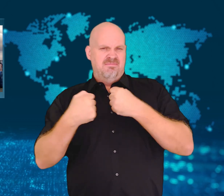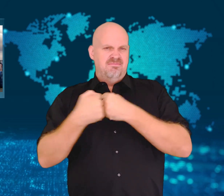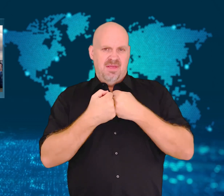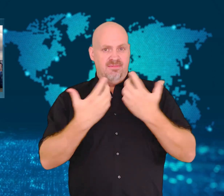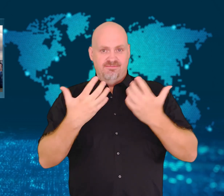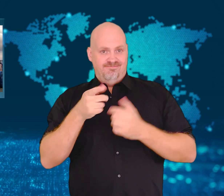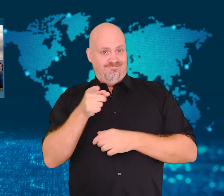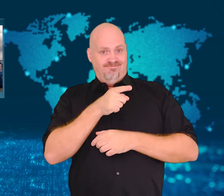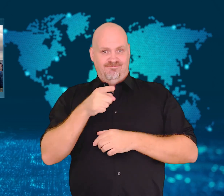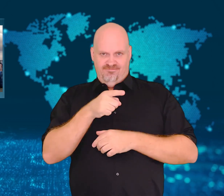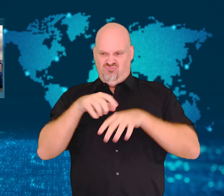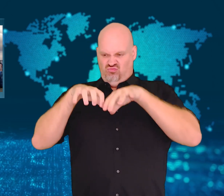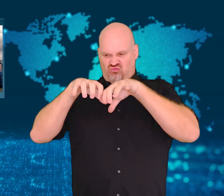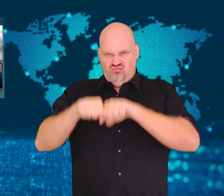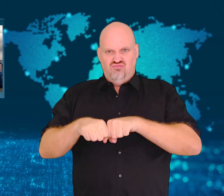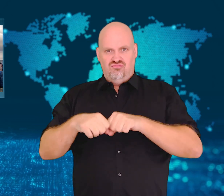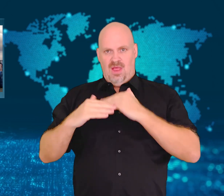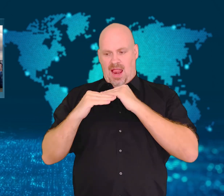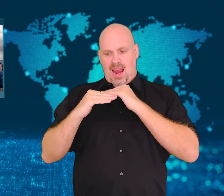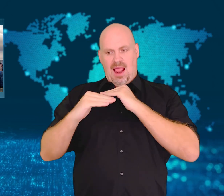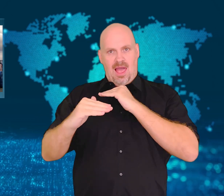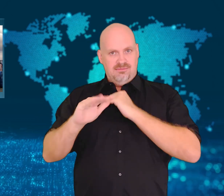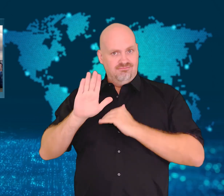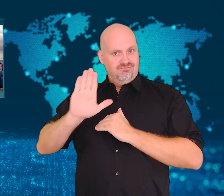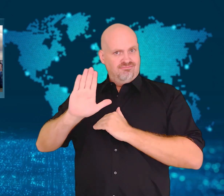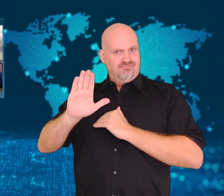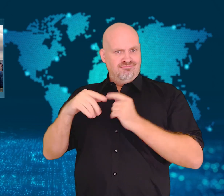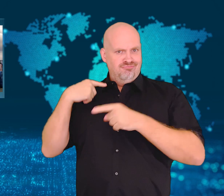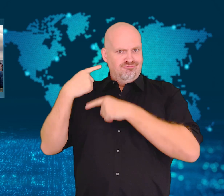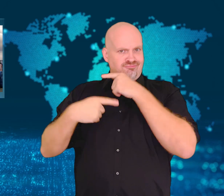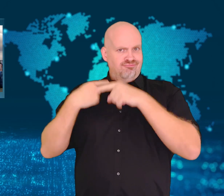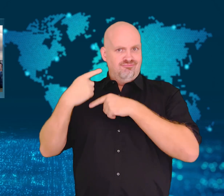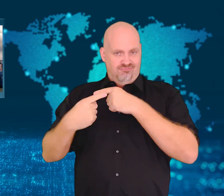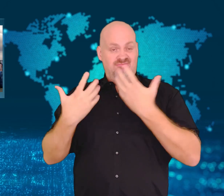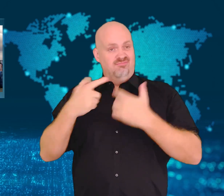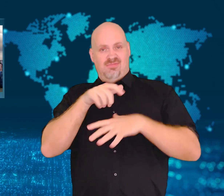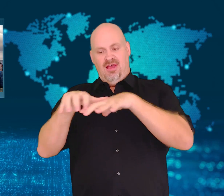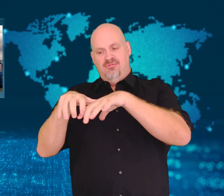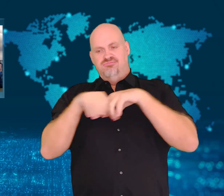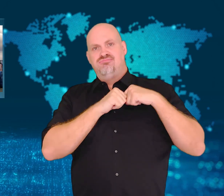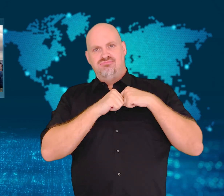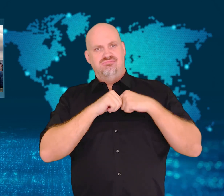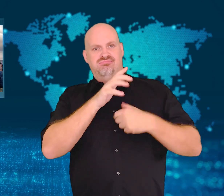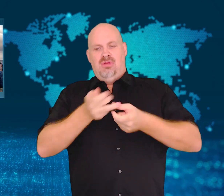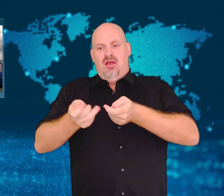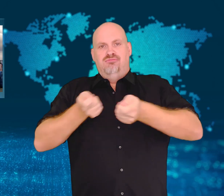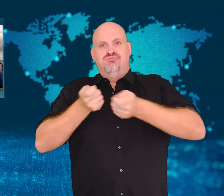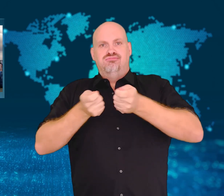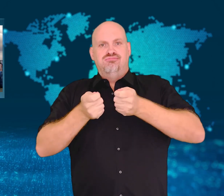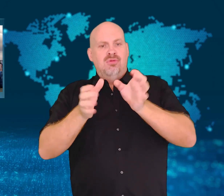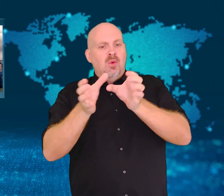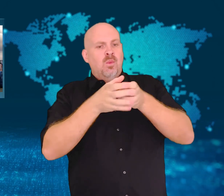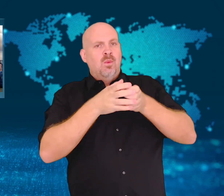as the Indigenous people claim the right to ancestral lands that are now